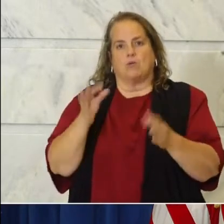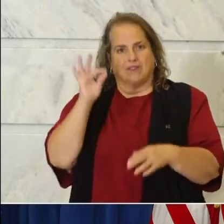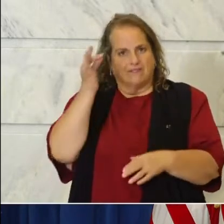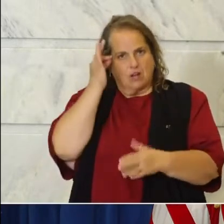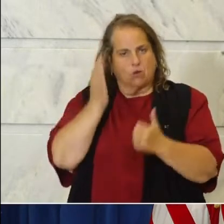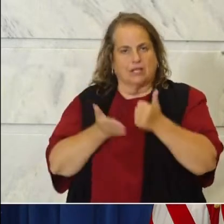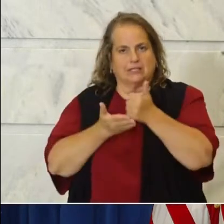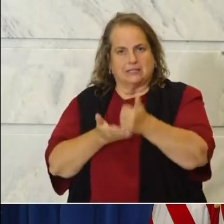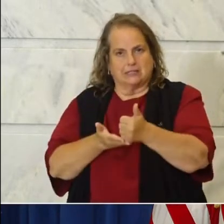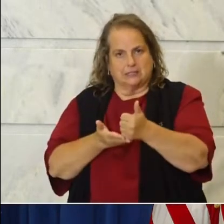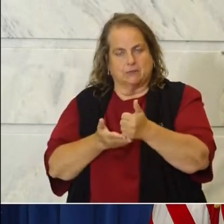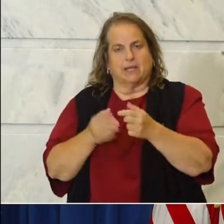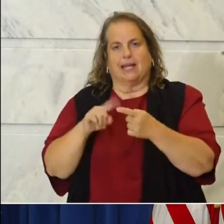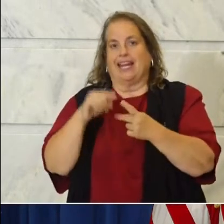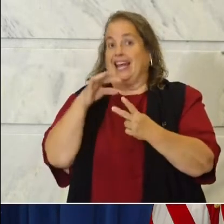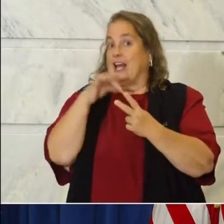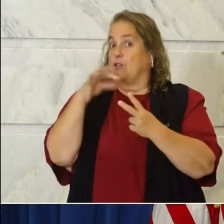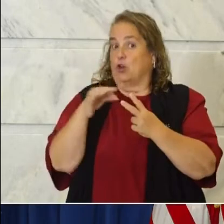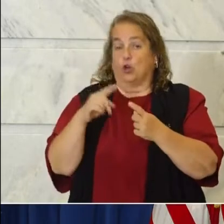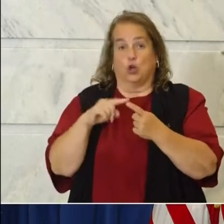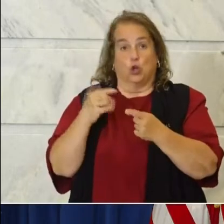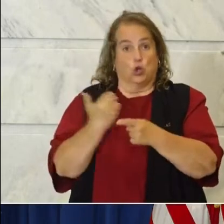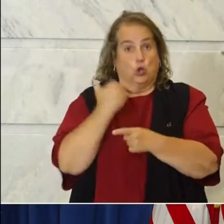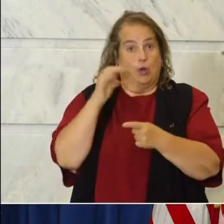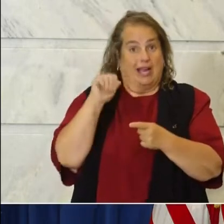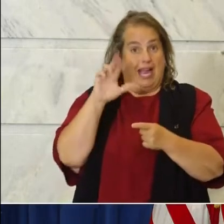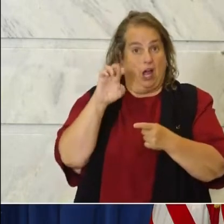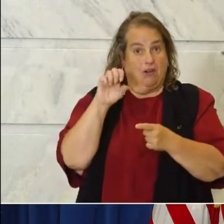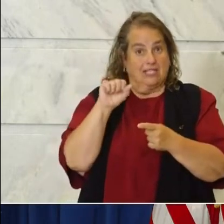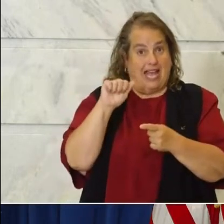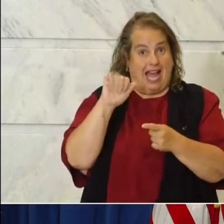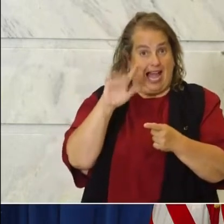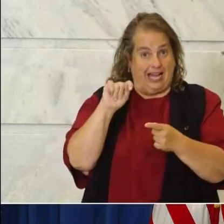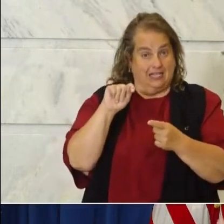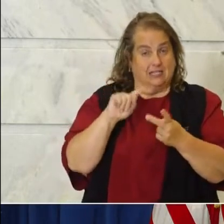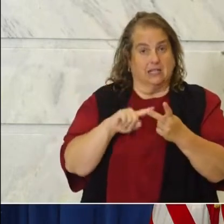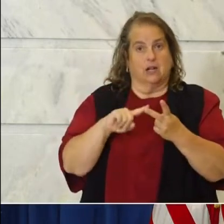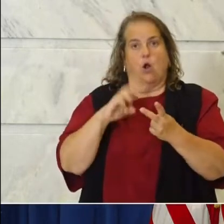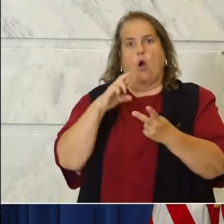either a New cares act providing direct budgetary assistance just like they did